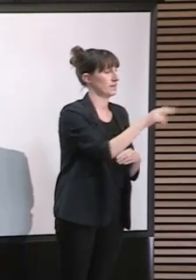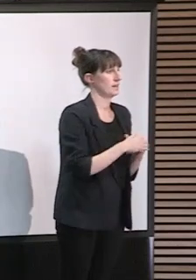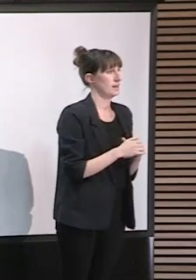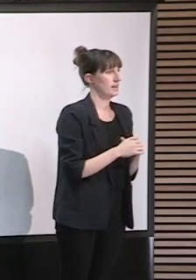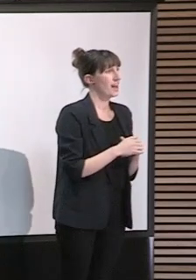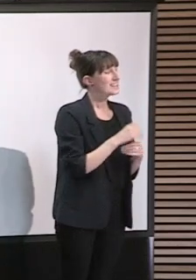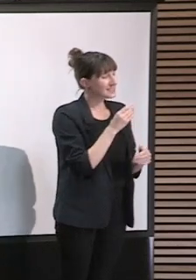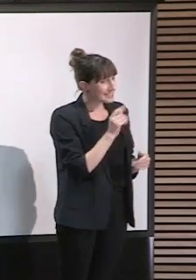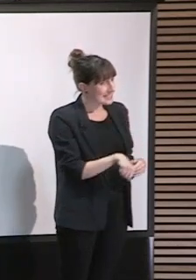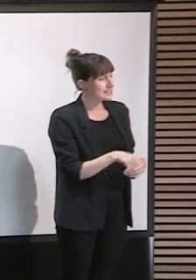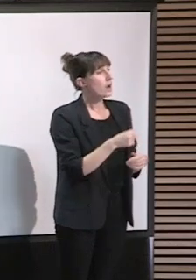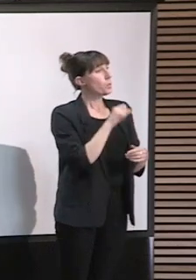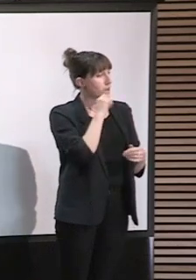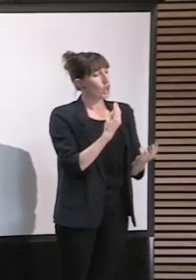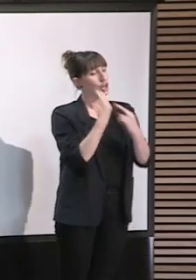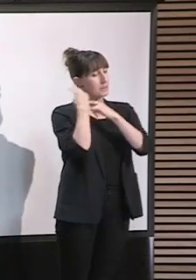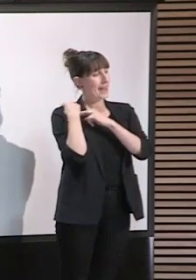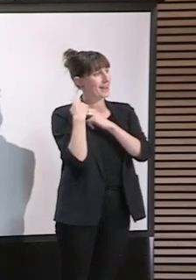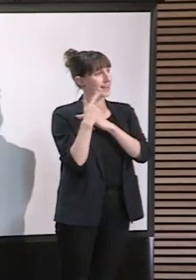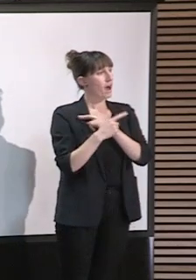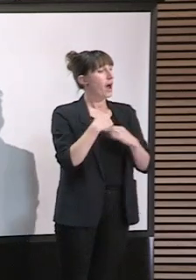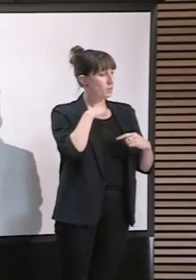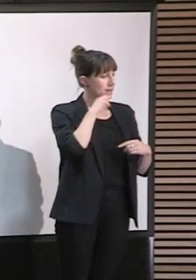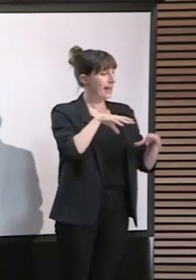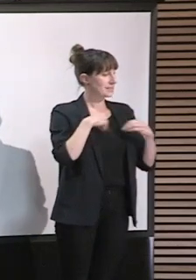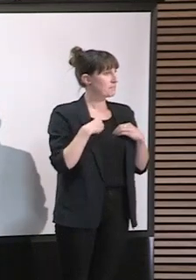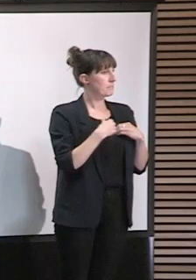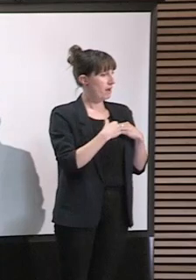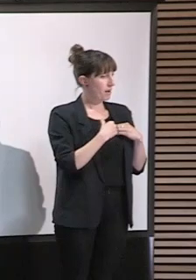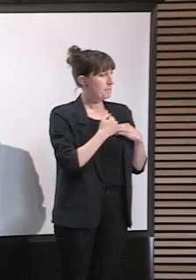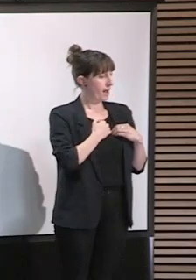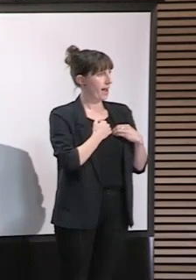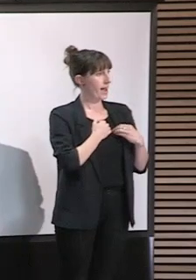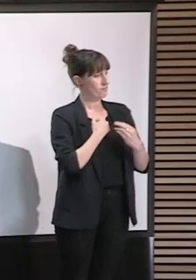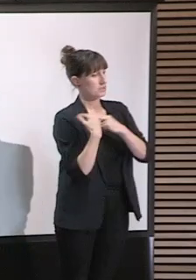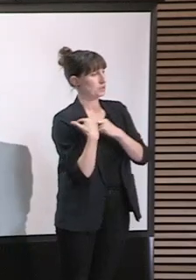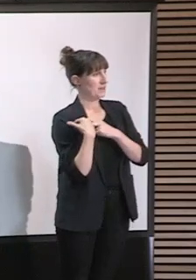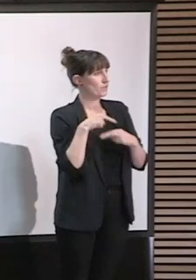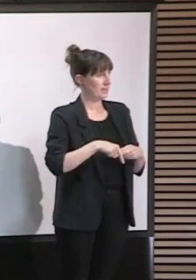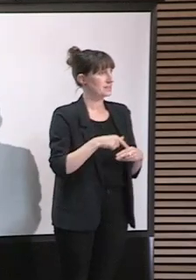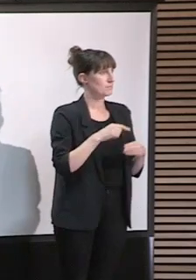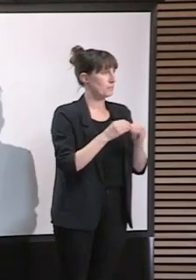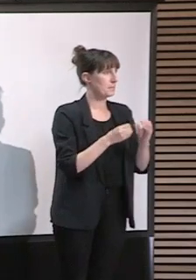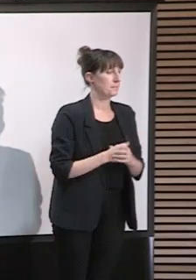we're looking forwards. At some future point we will look back and ultimately I will